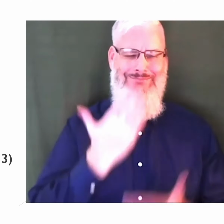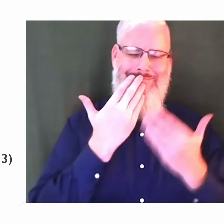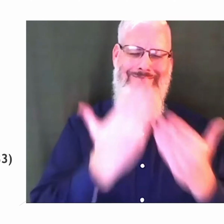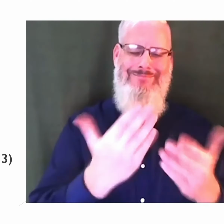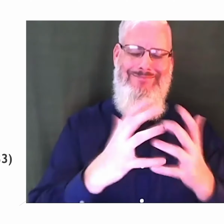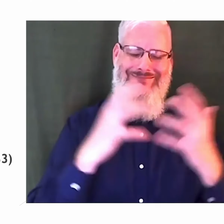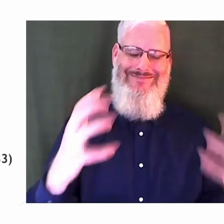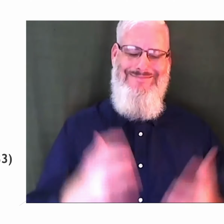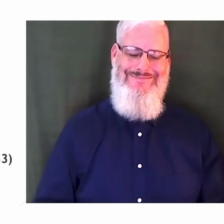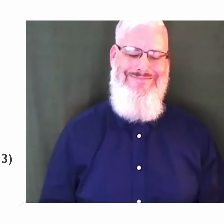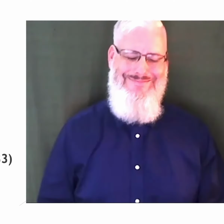Thank you.